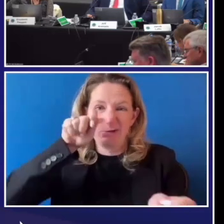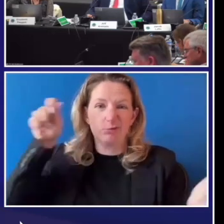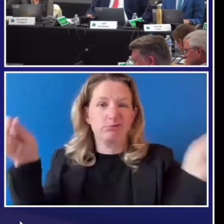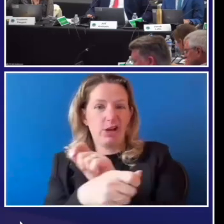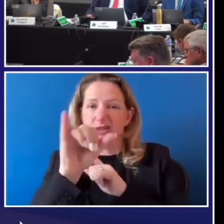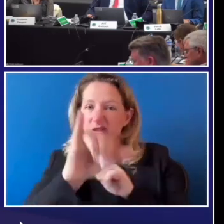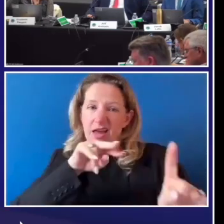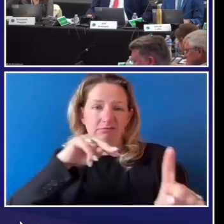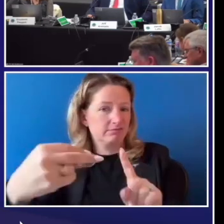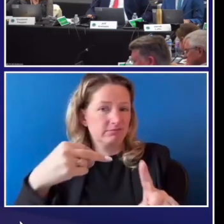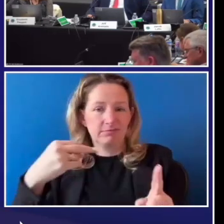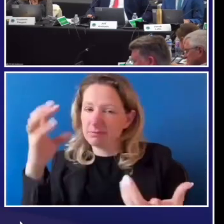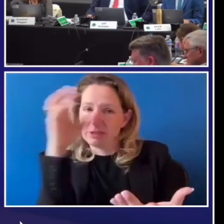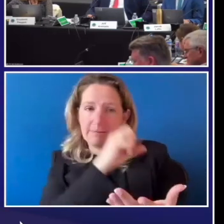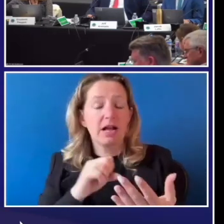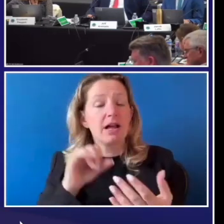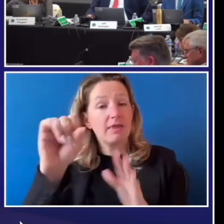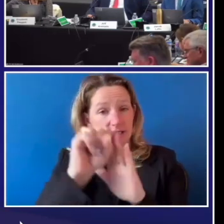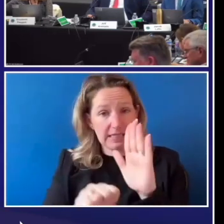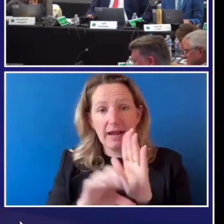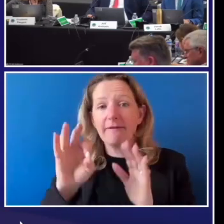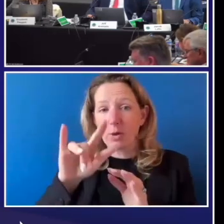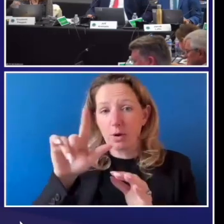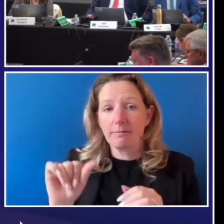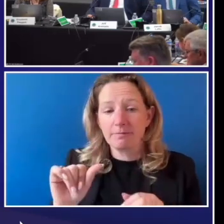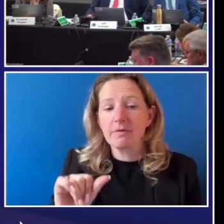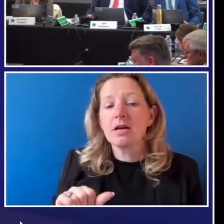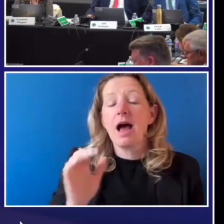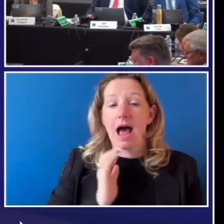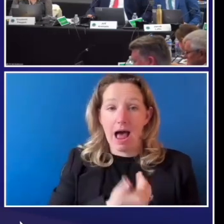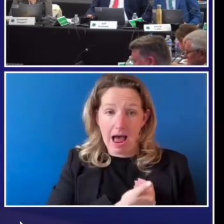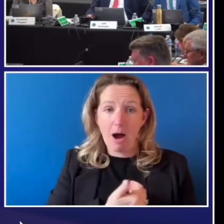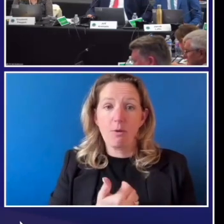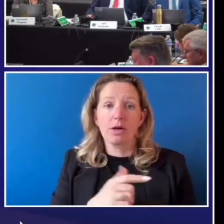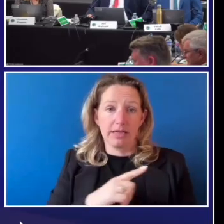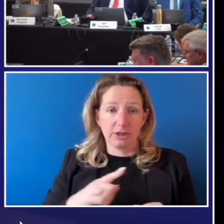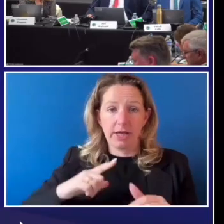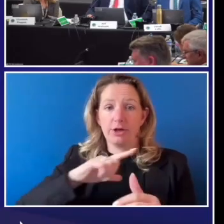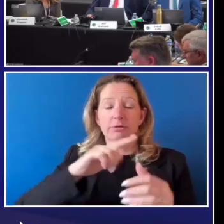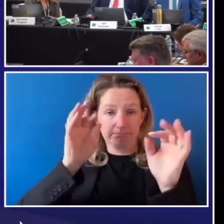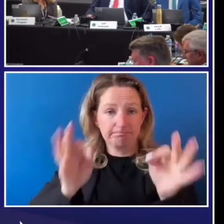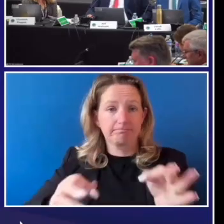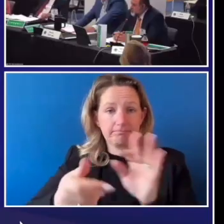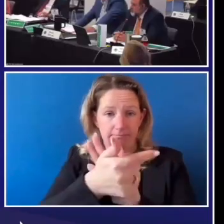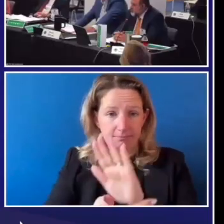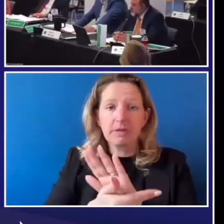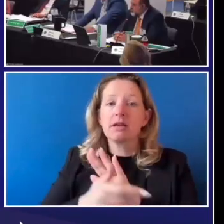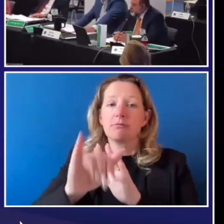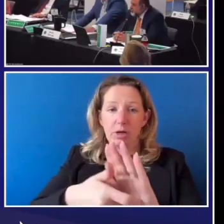session, our legislature passed a statute requiring our institutions as they came up for reaccreditation